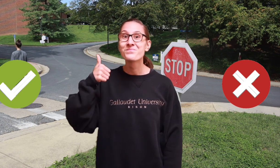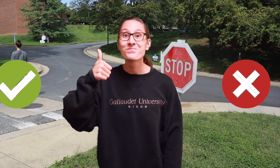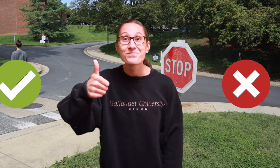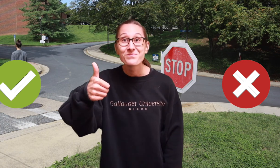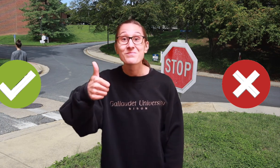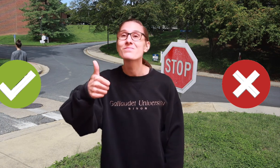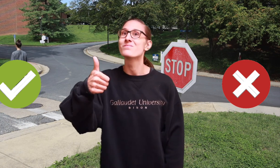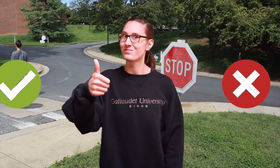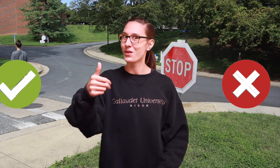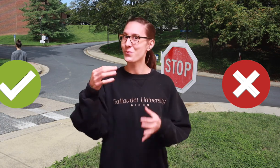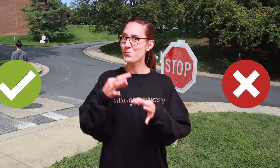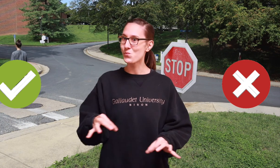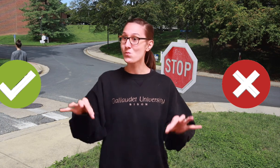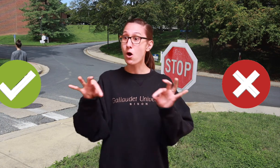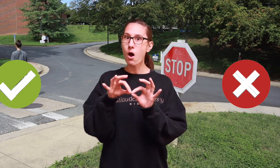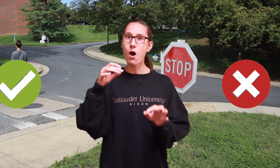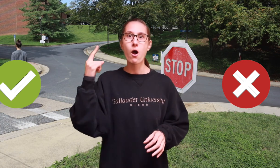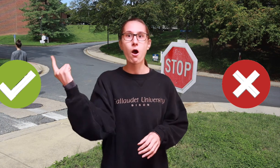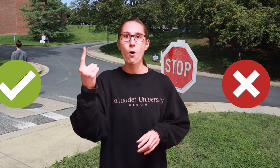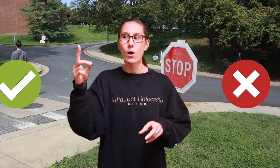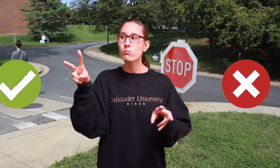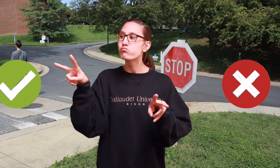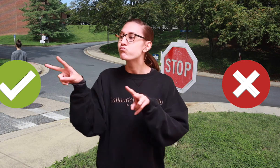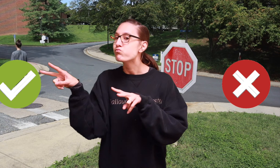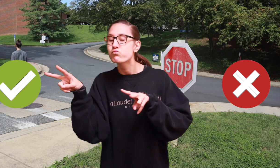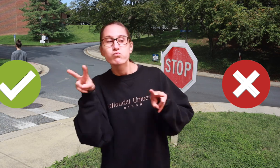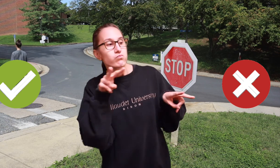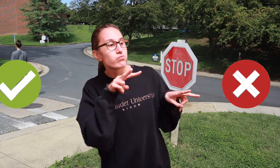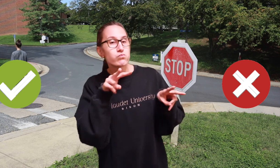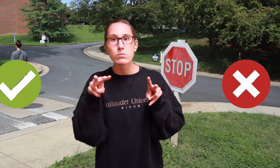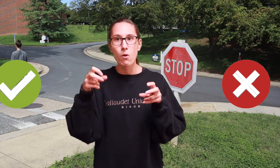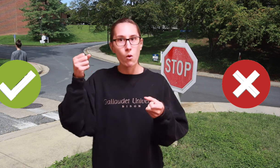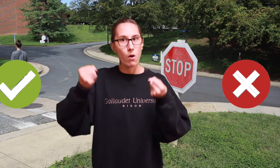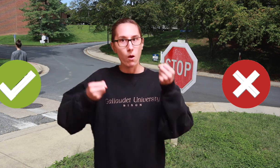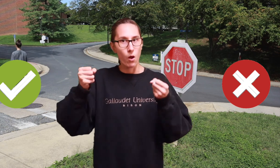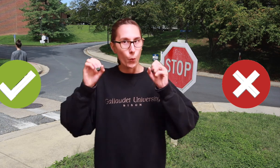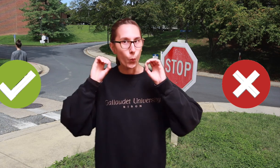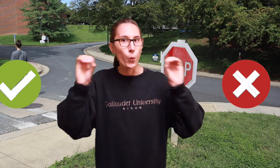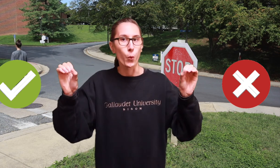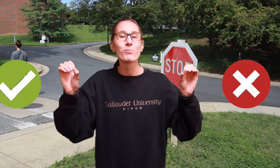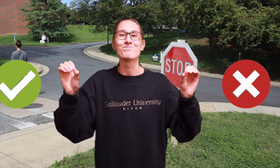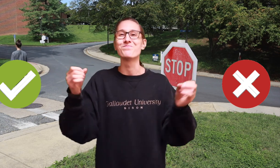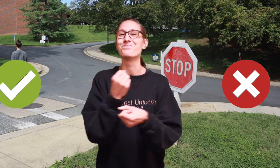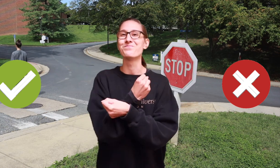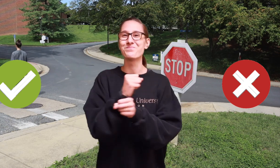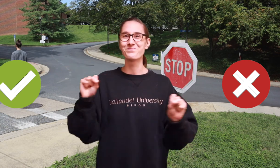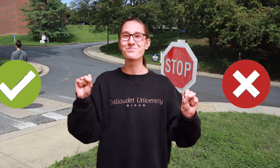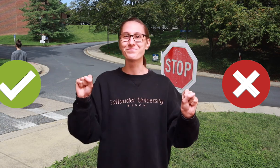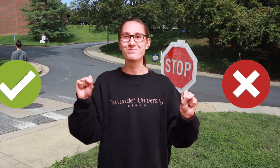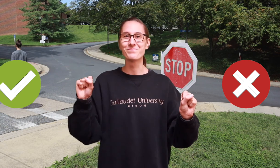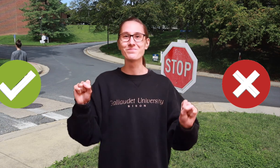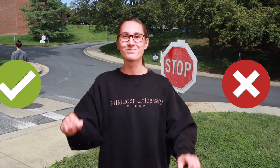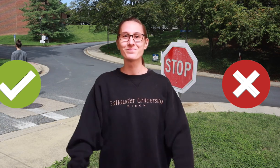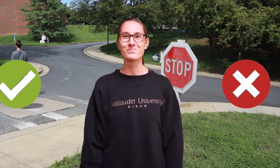Good. It's important to always look to make sure there are no cars and it is safe